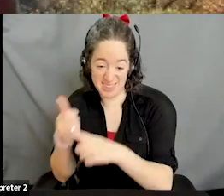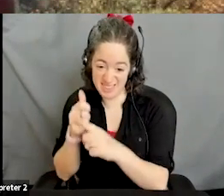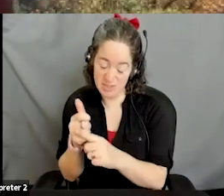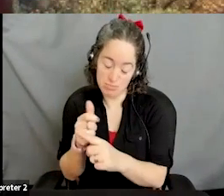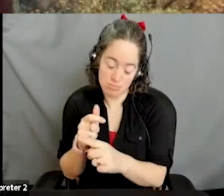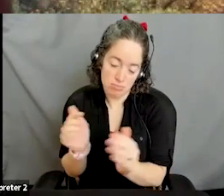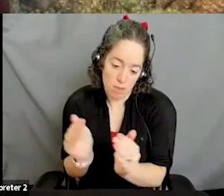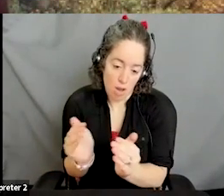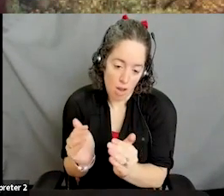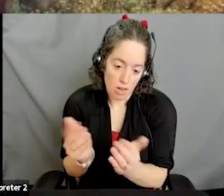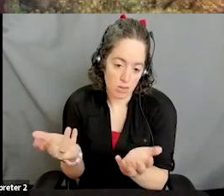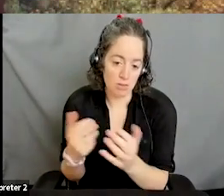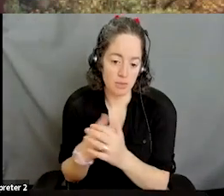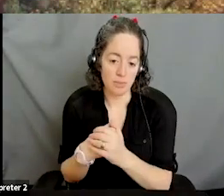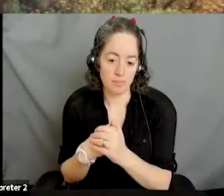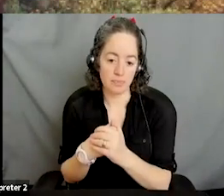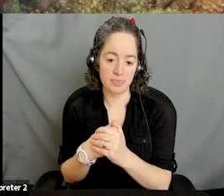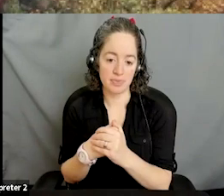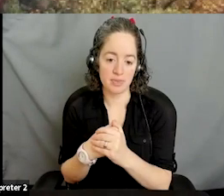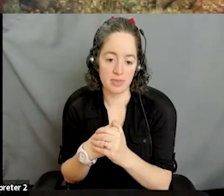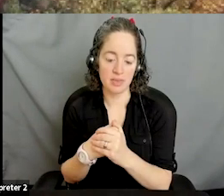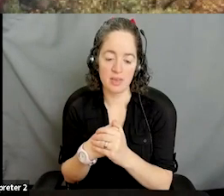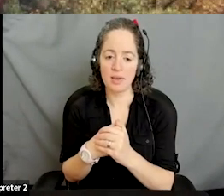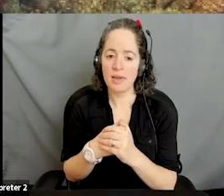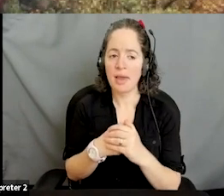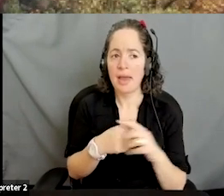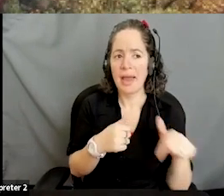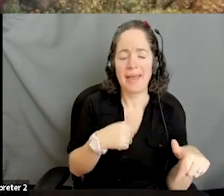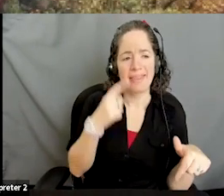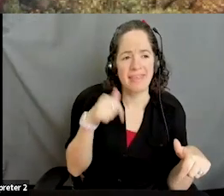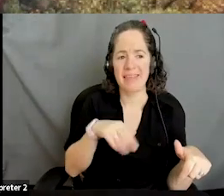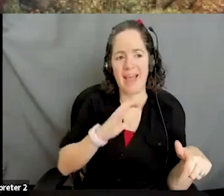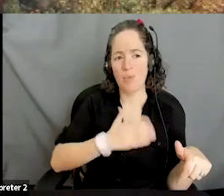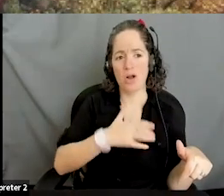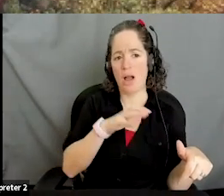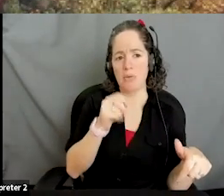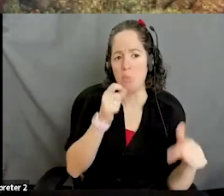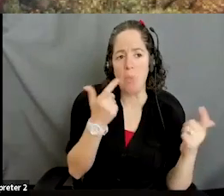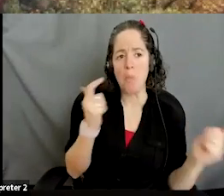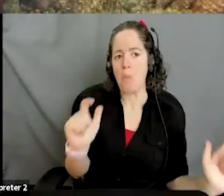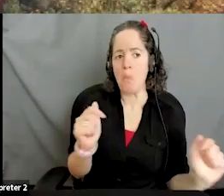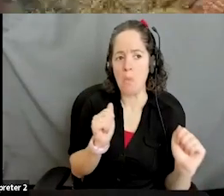It turns out I don't think of us as a huge company. We only have about, what, 15 or 20 folks